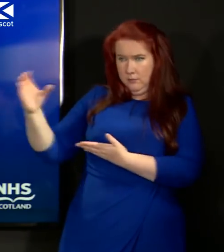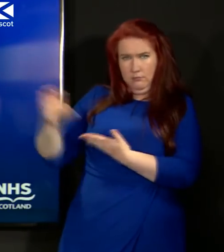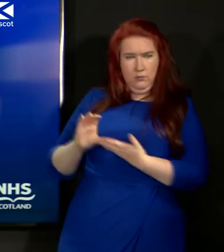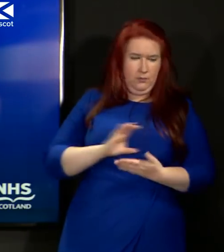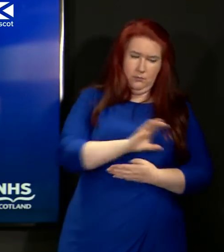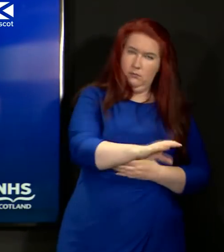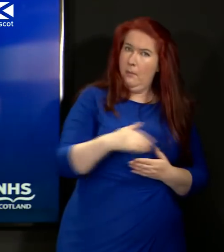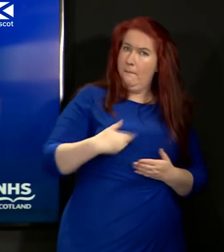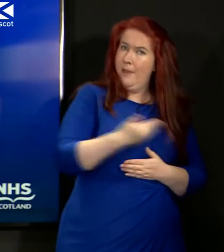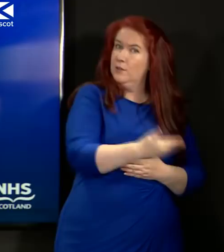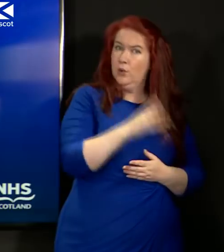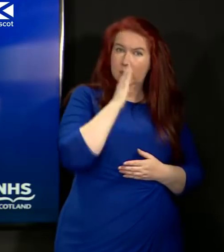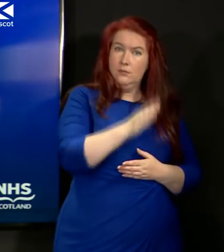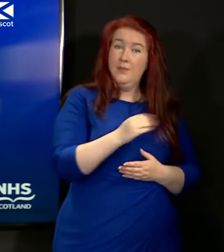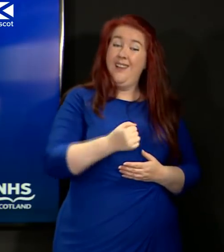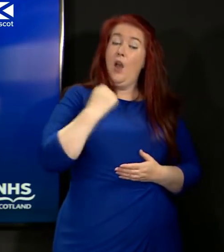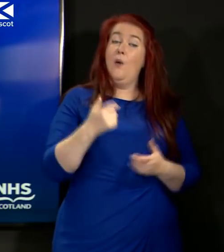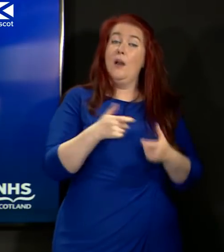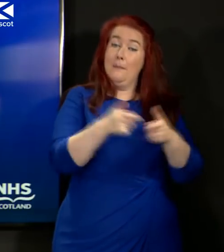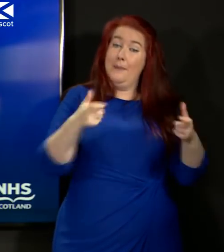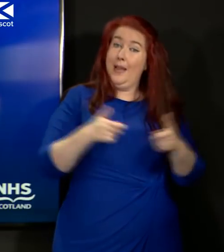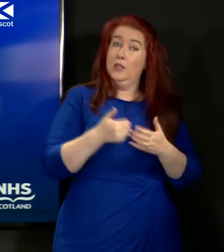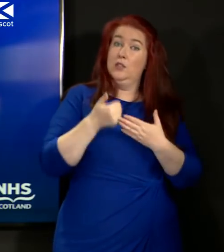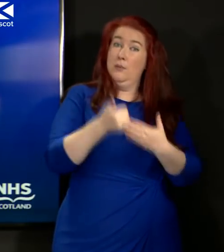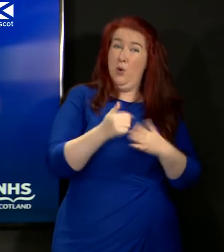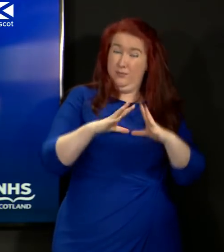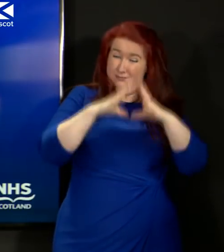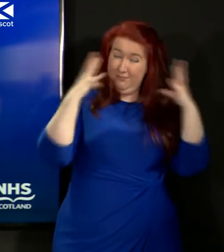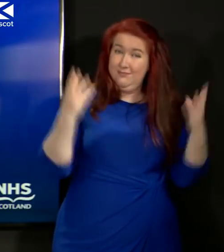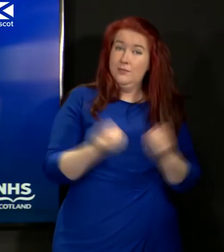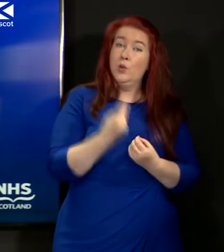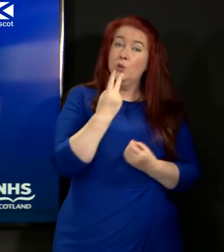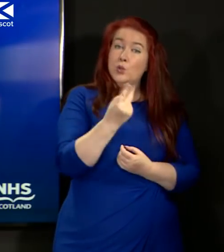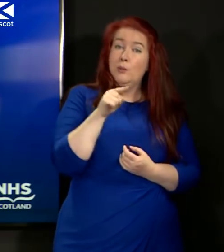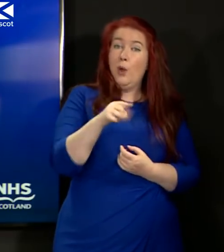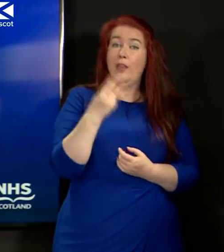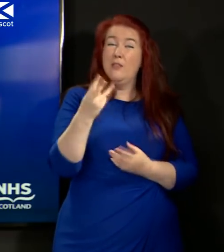support now totals more than £2.3 billion. In addition, I've been